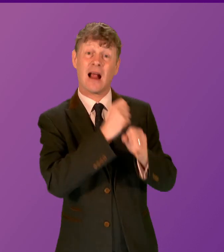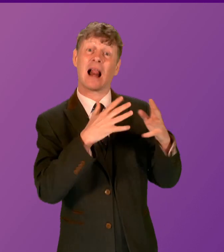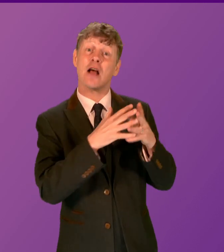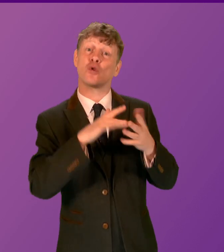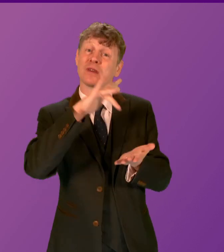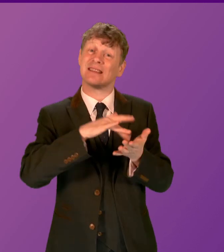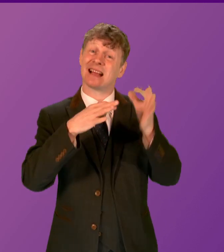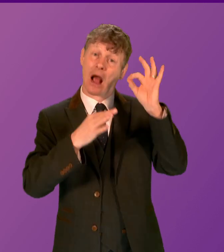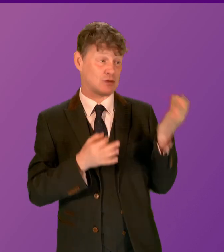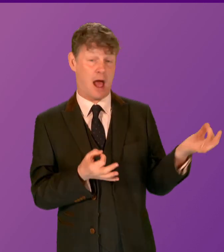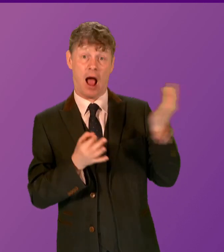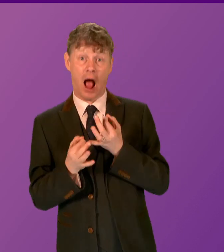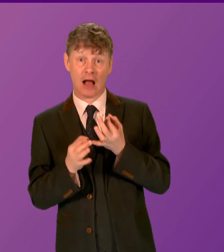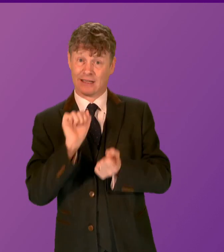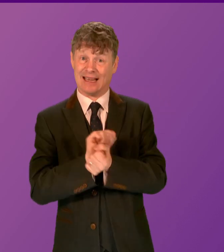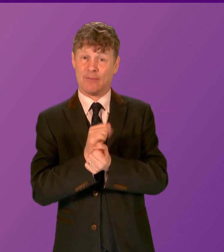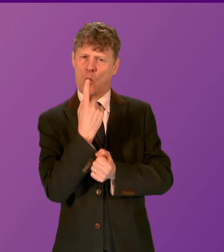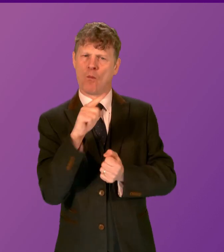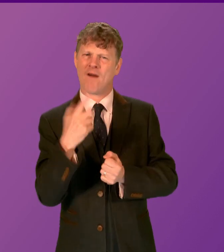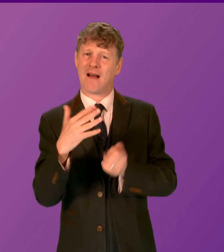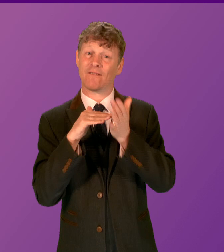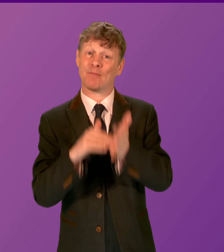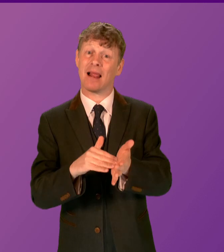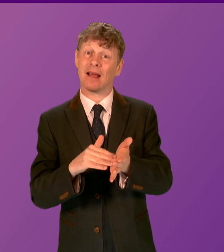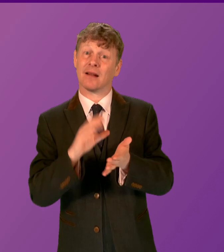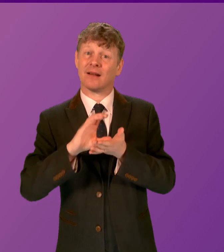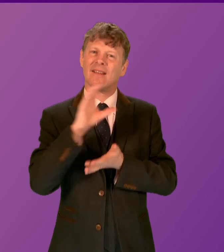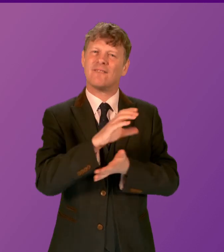whether it could retain the £1.5 million funding for re-tendering to another service,